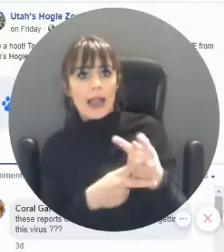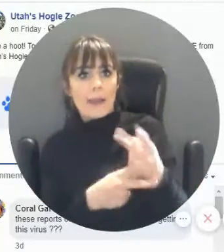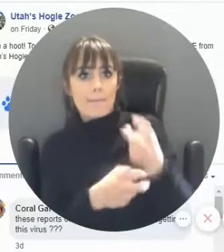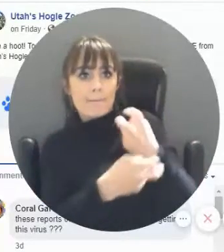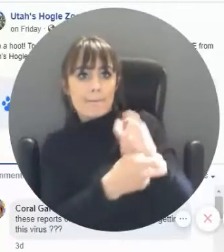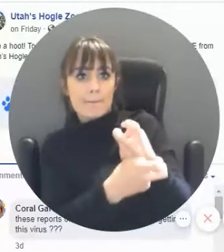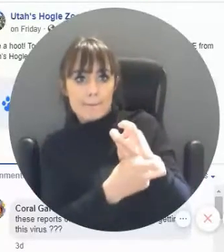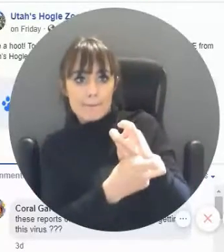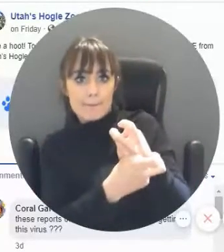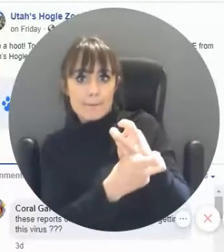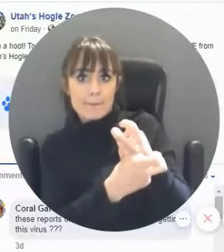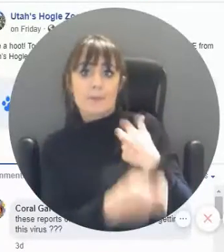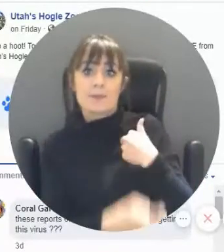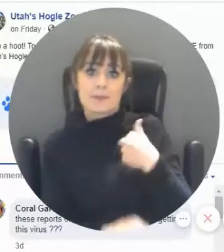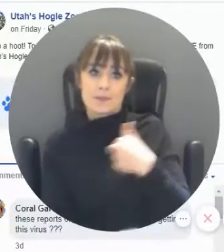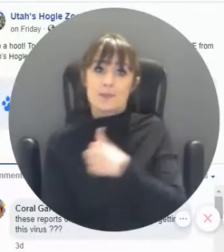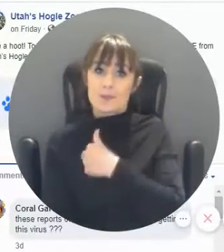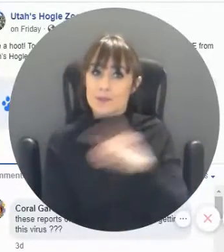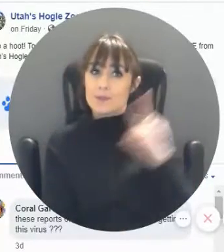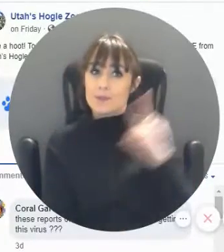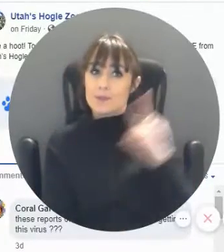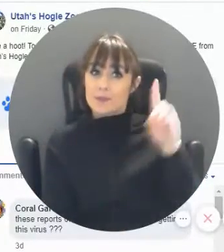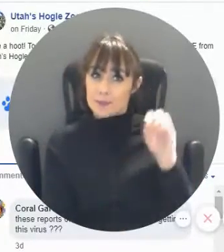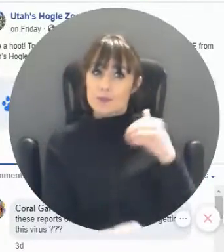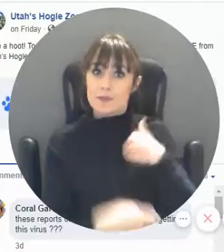We actually do have pellet dissection staff here